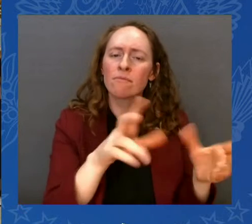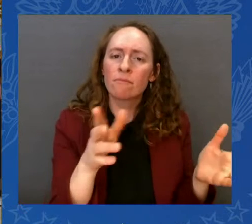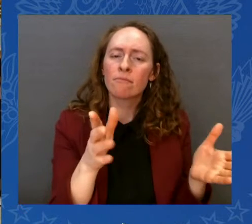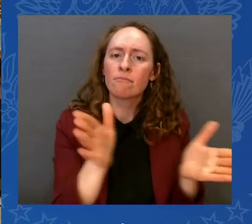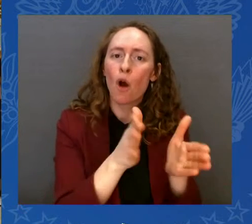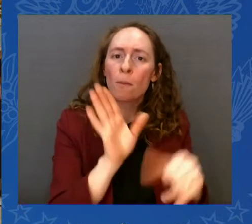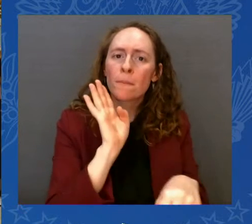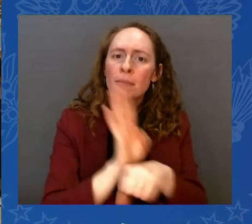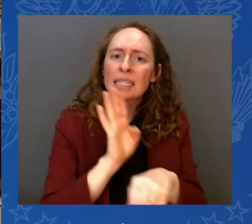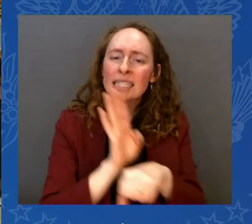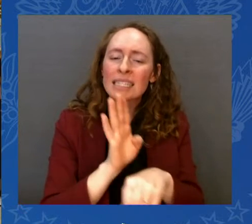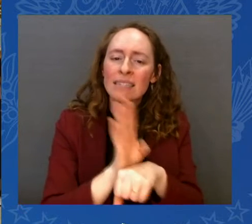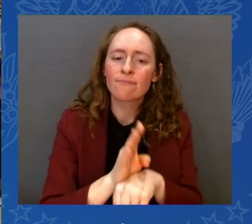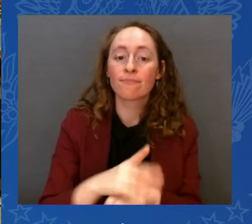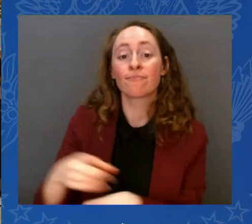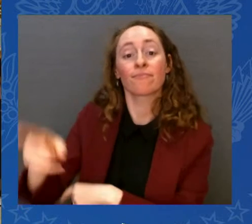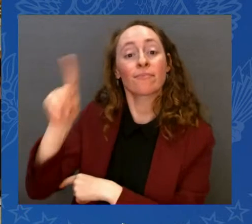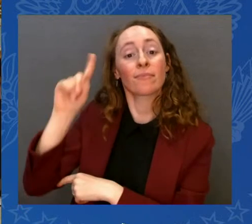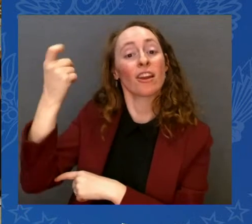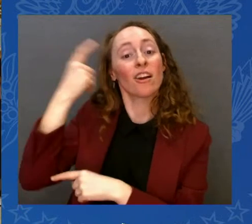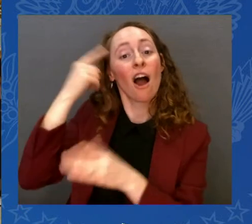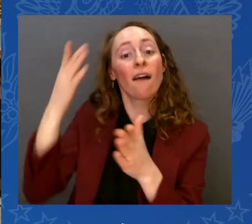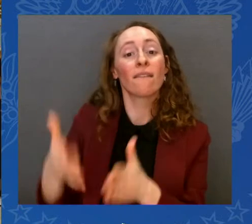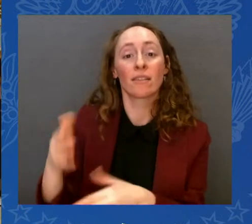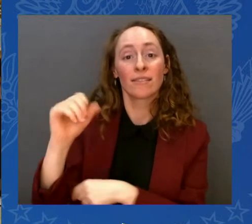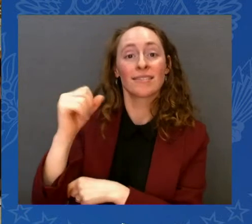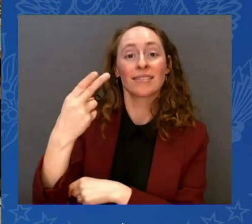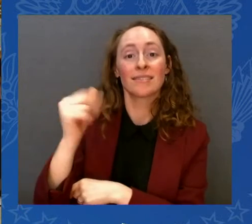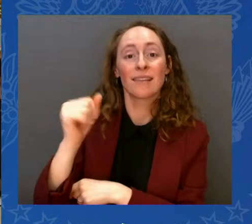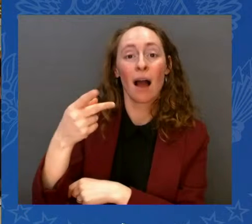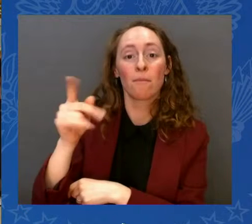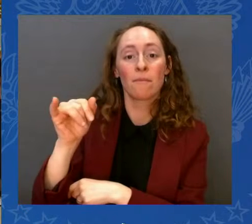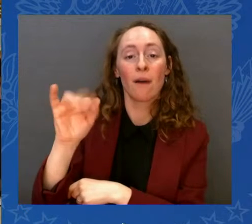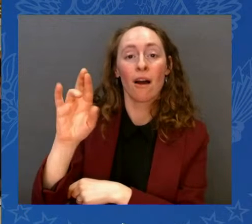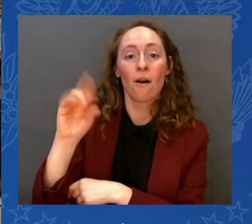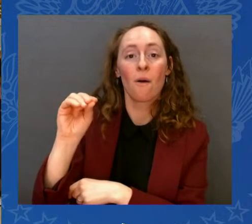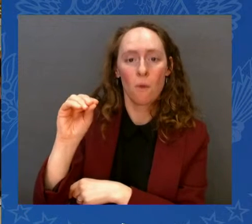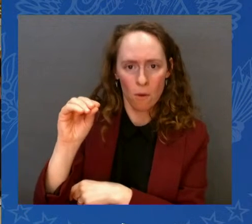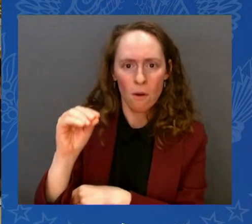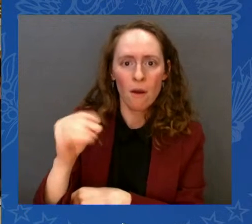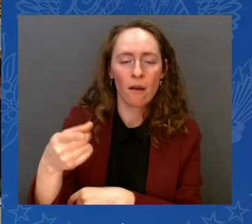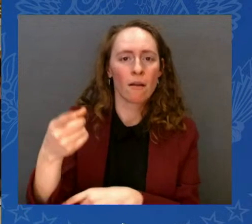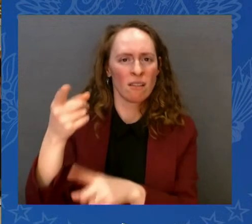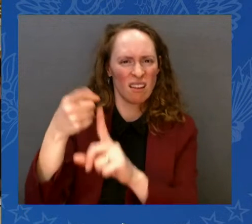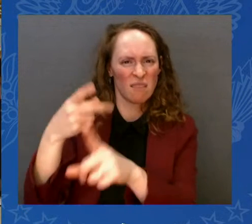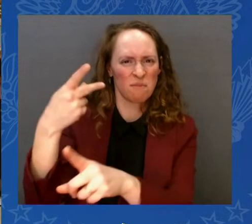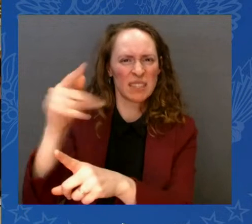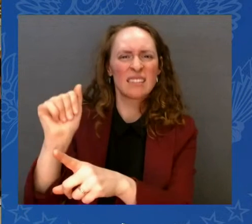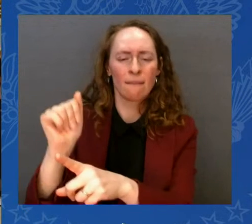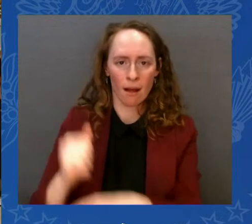to implement our policy of, in the next nine years now, removing all lead pipes and service lines in our nation,